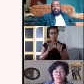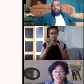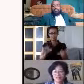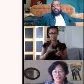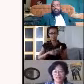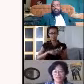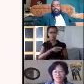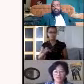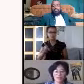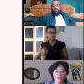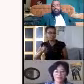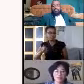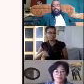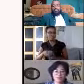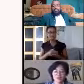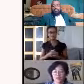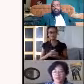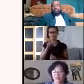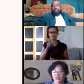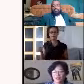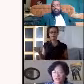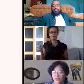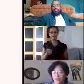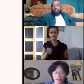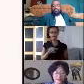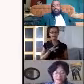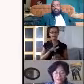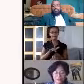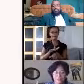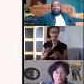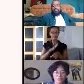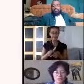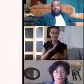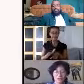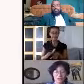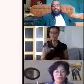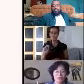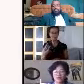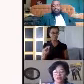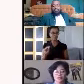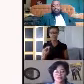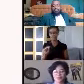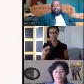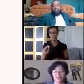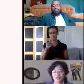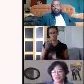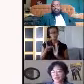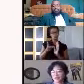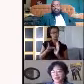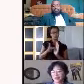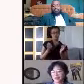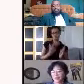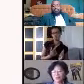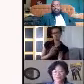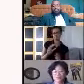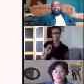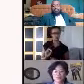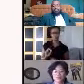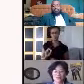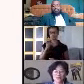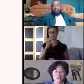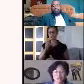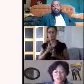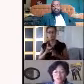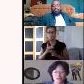having them in tokenistic positions in short-term contract positions, fulfilling that diversity